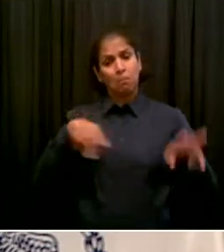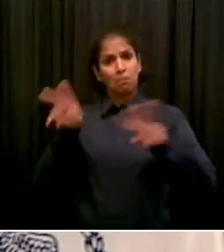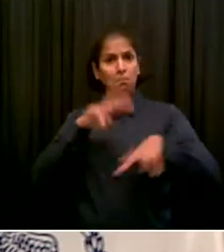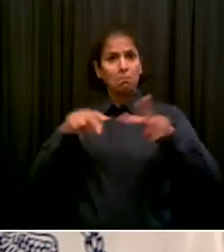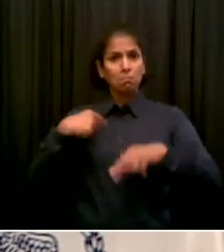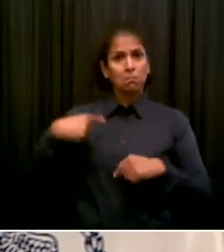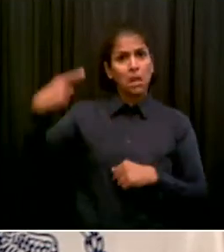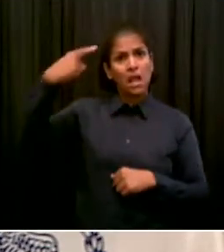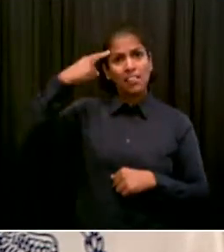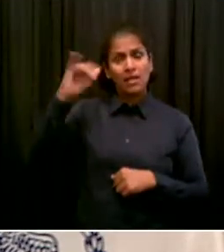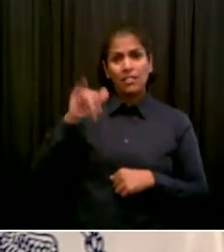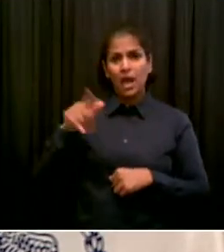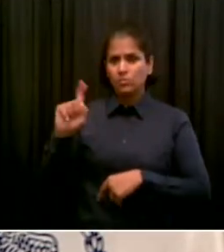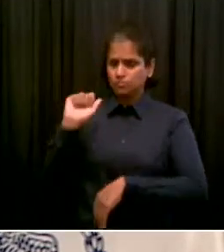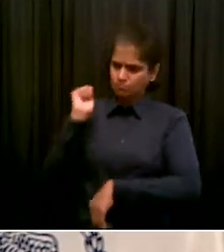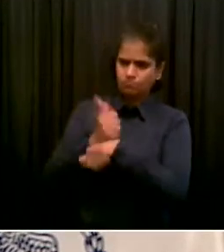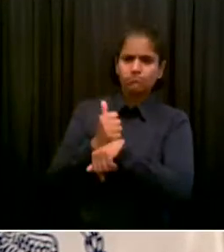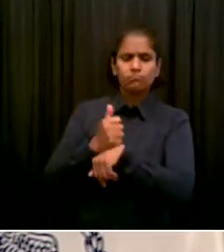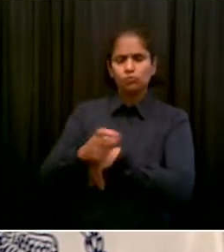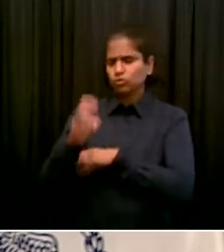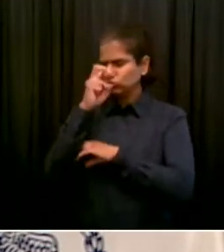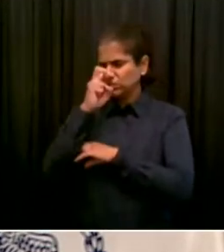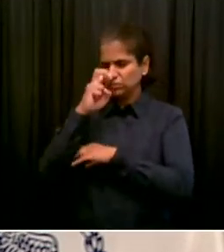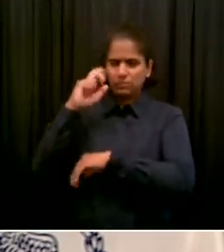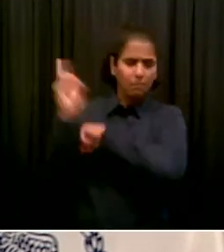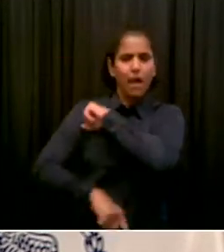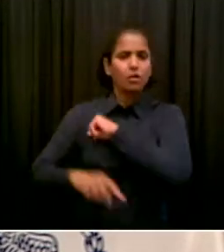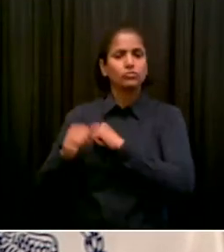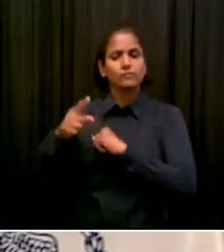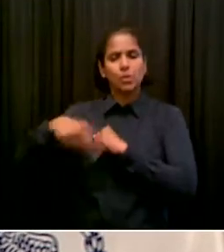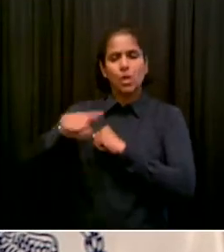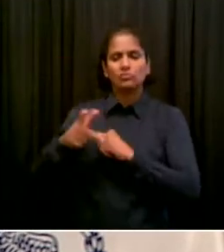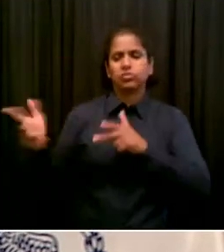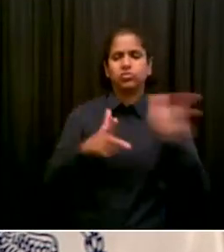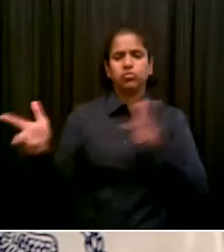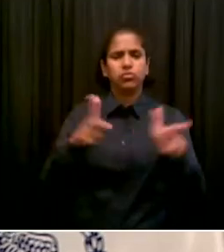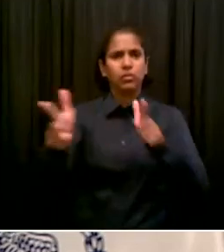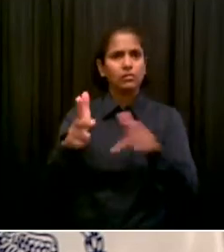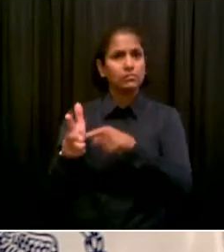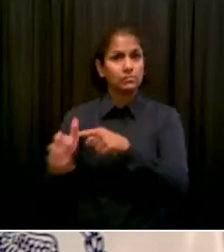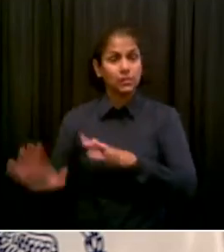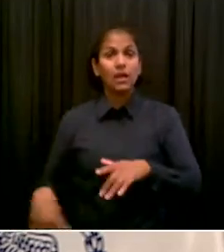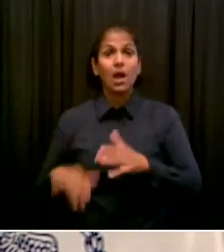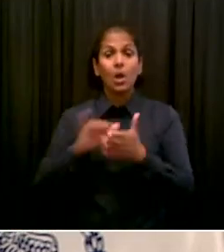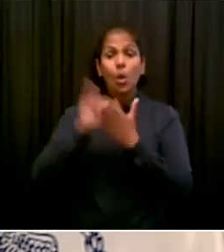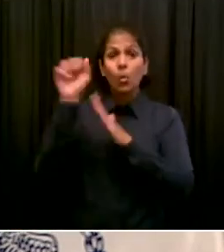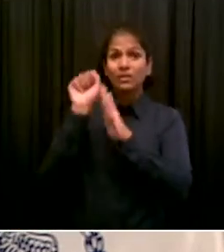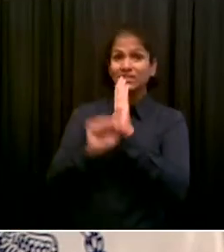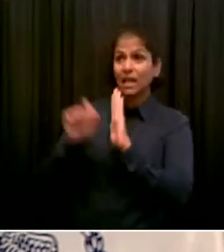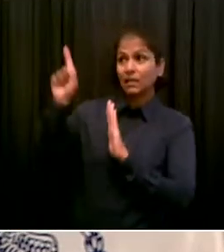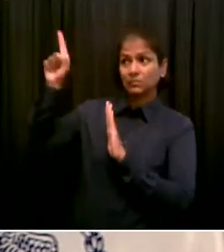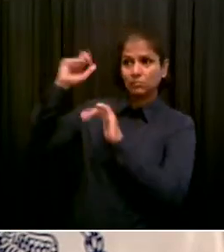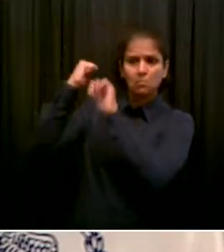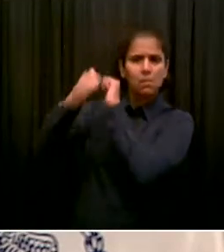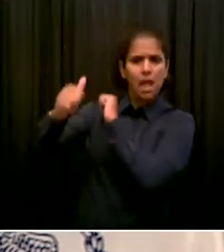ANSWER. I AM A STRONG BELIEVER IN MORE